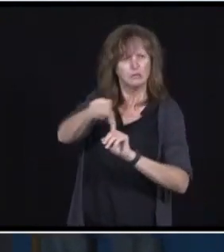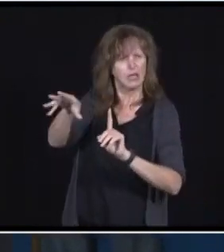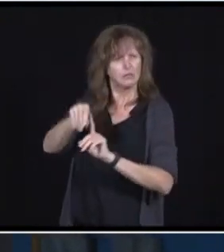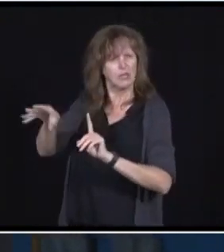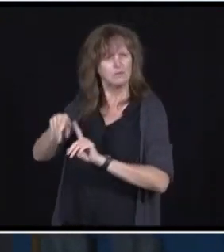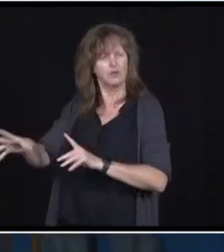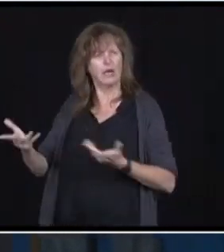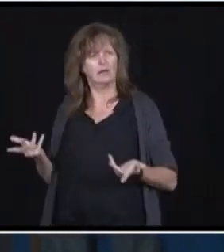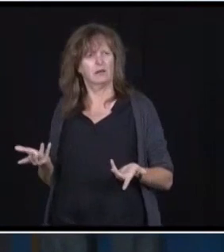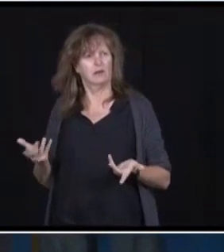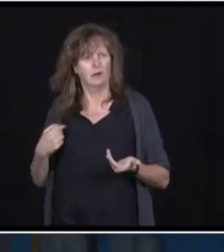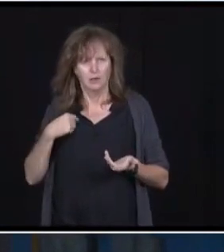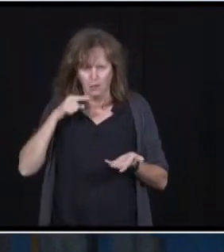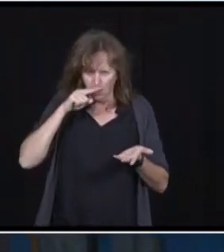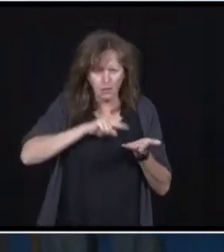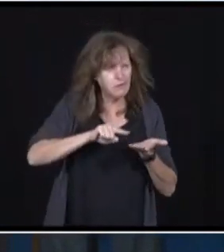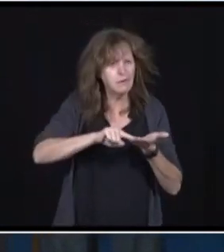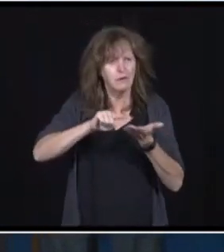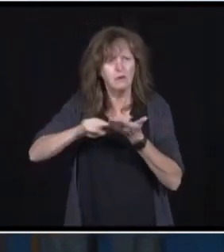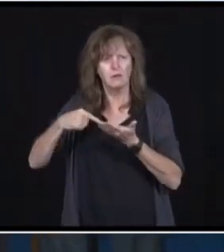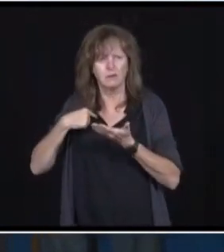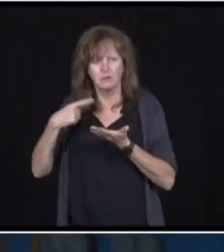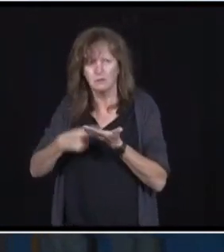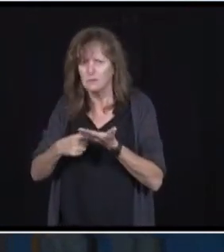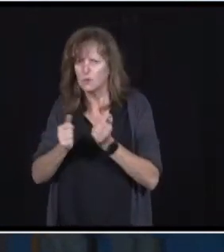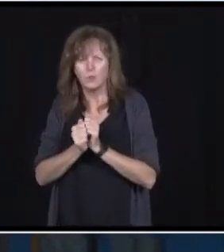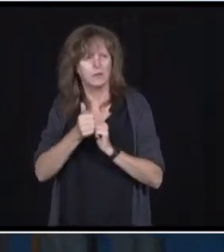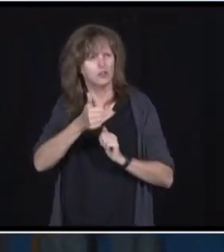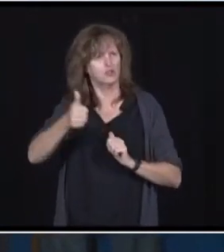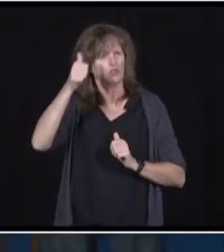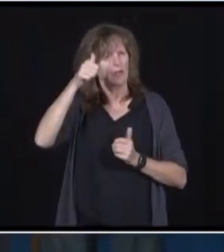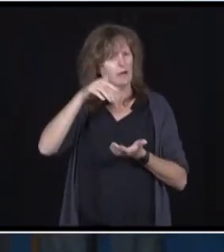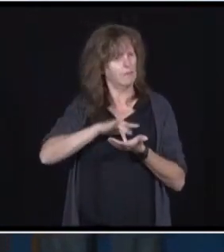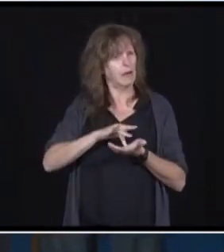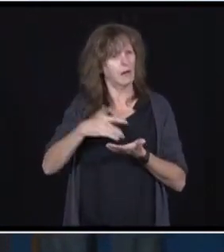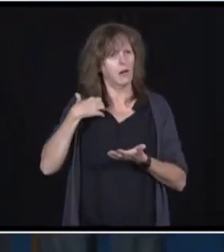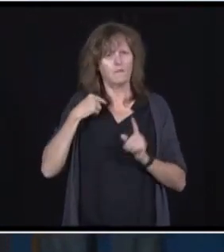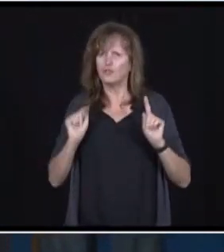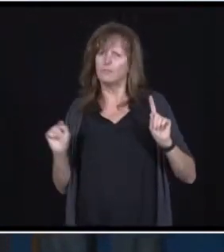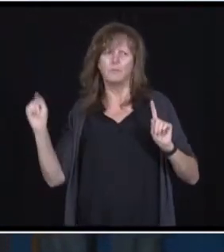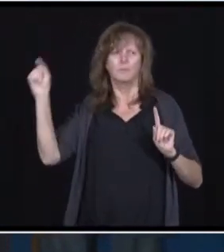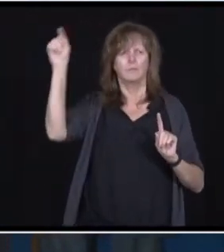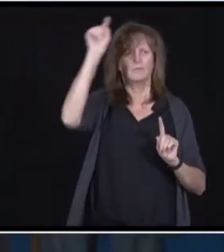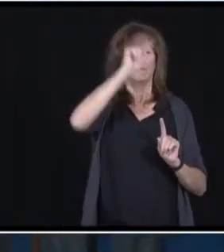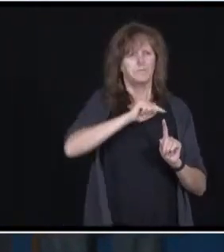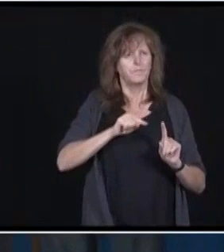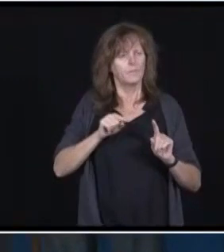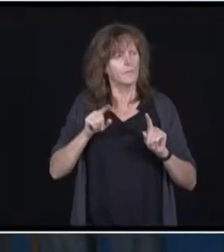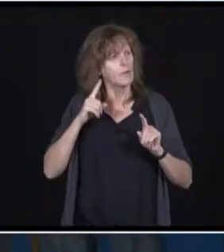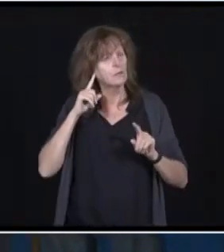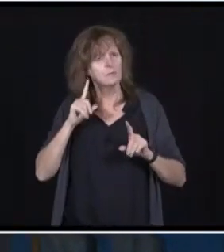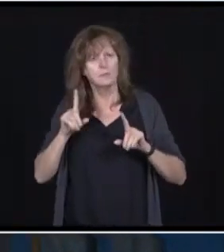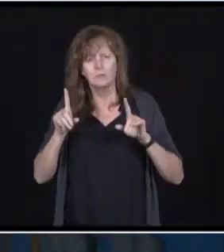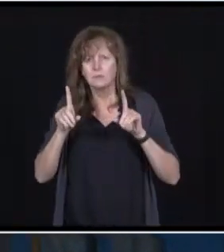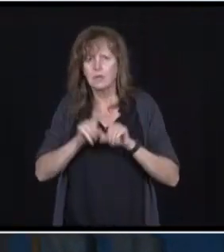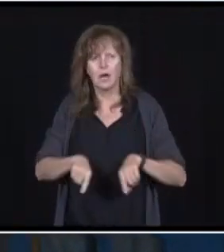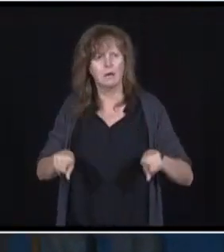They are hurting seniors, they are hurting everyone when they do it. And when we were doing the tracking and tracing,